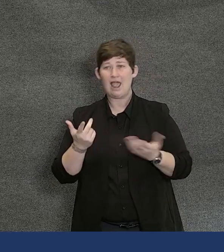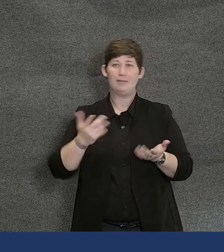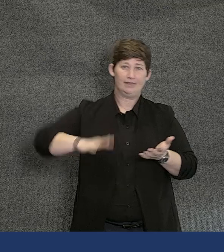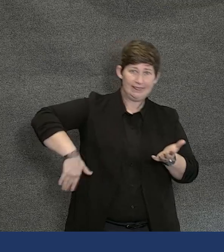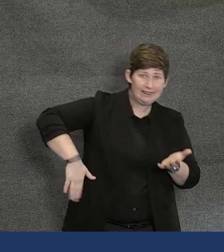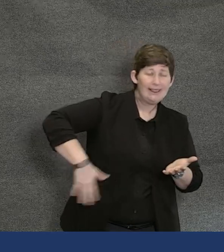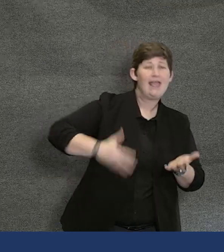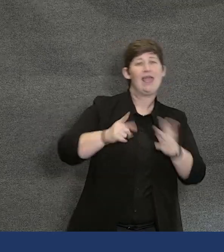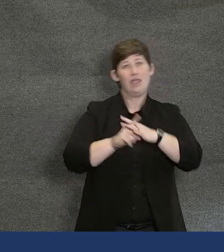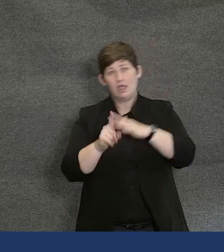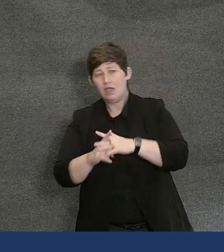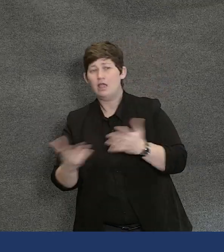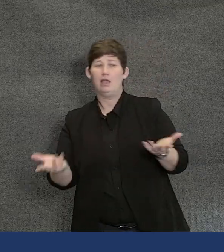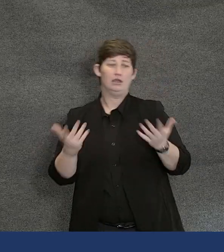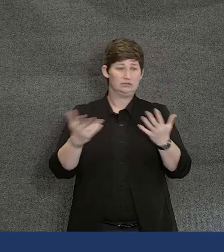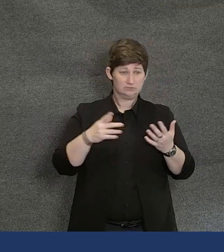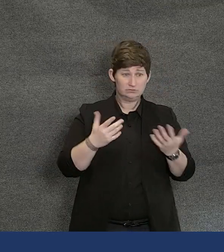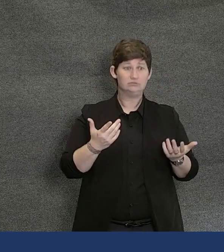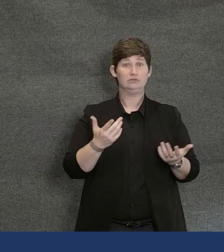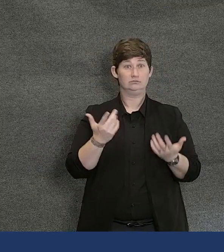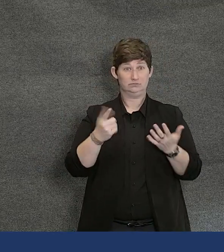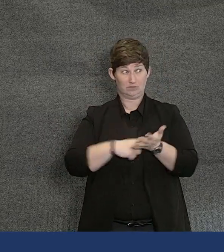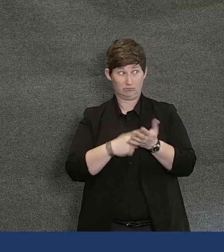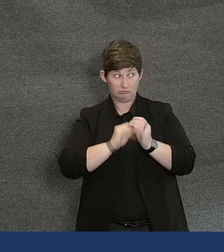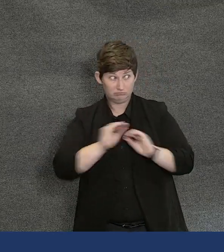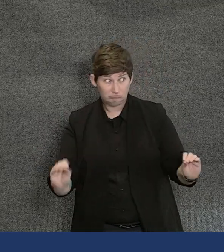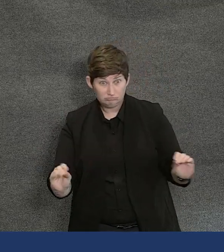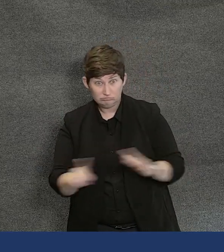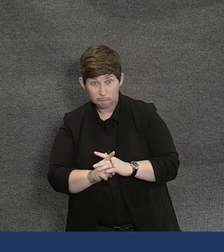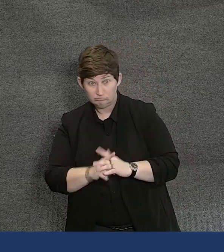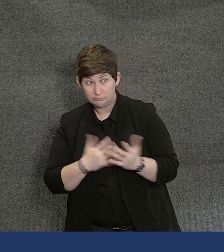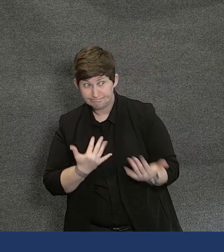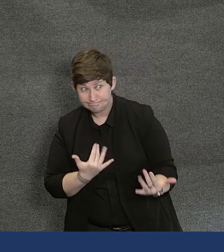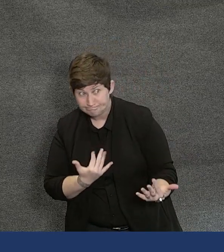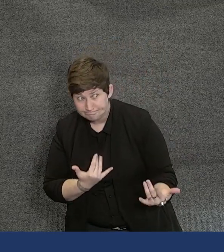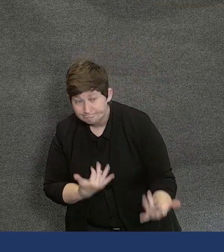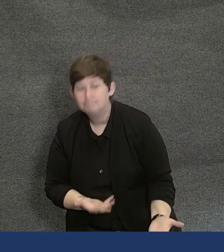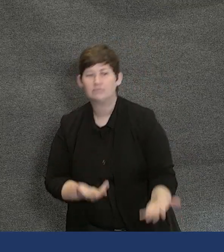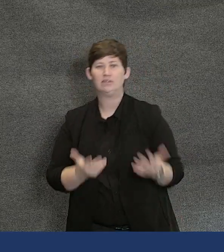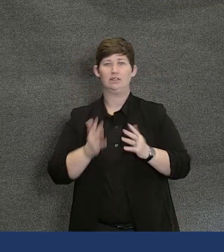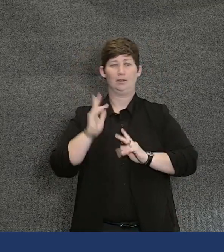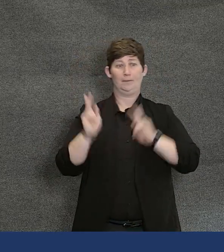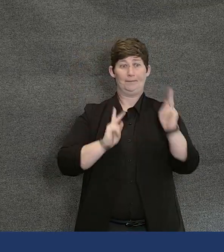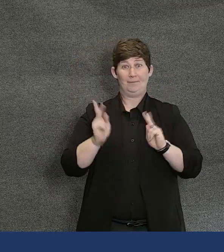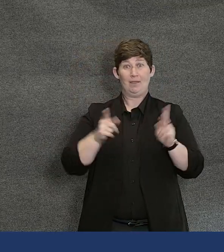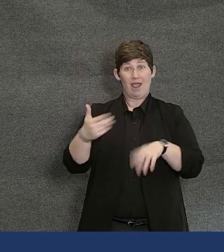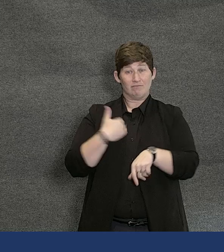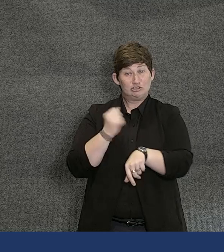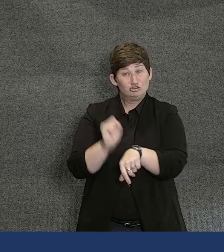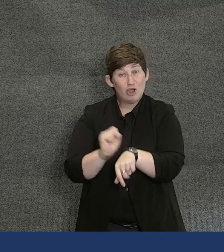especially for people who are employed because if you're employed, you have to be at work at a certain time.